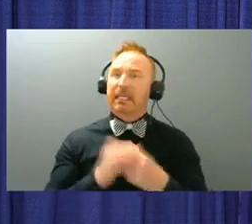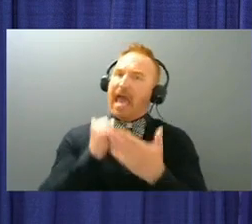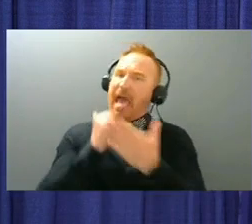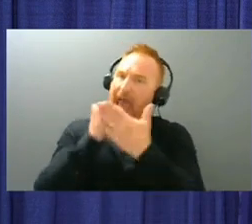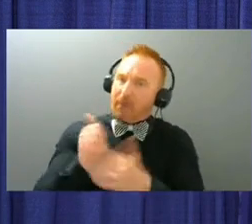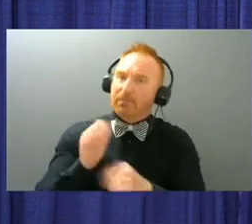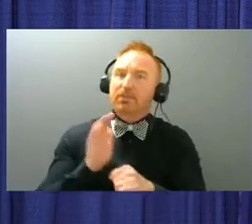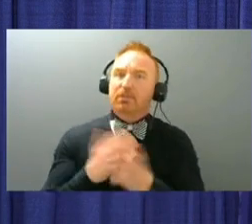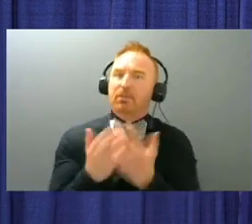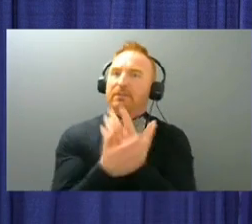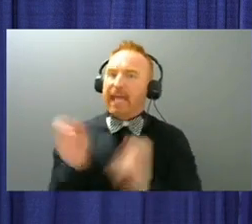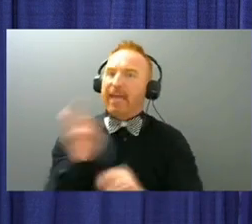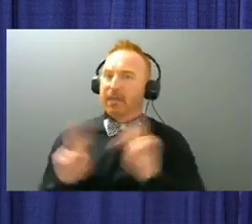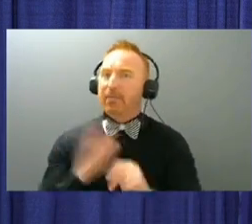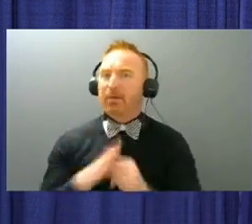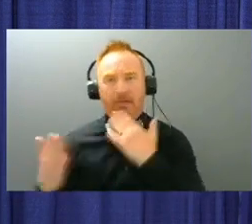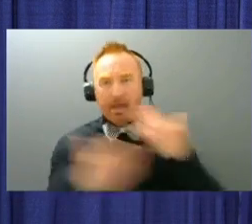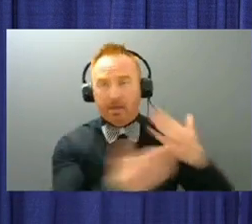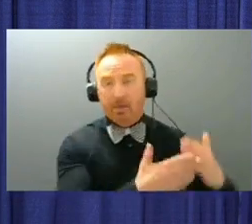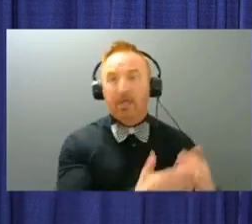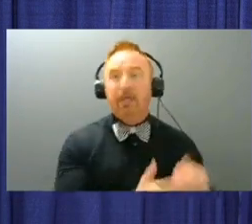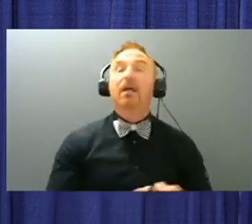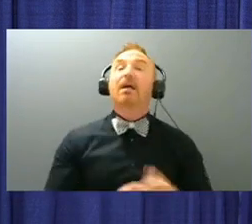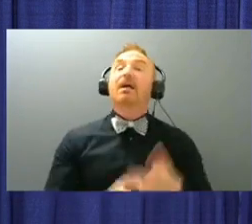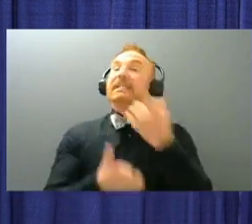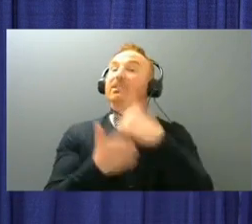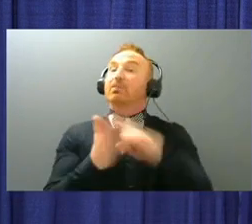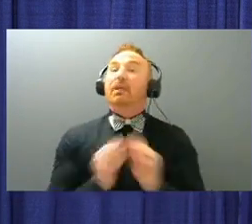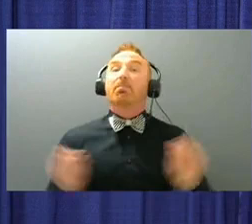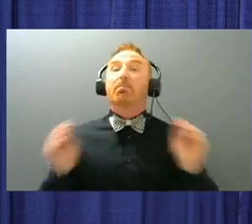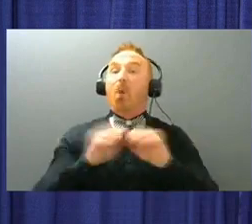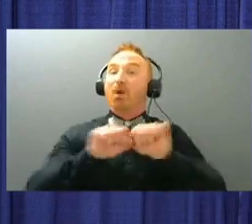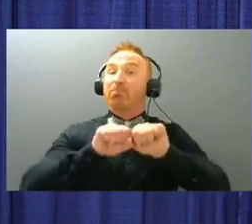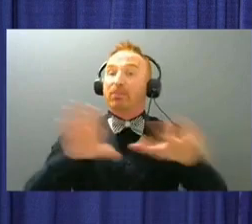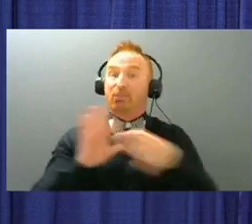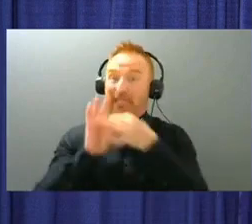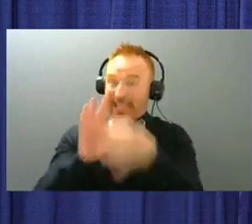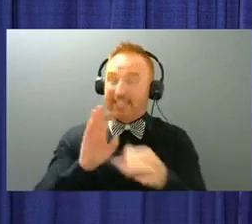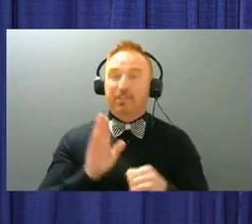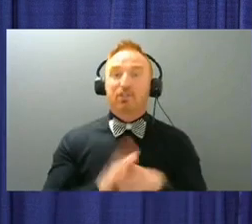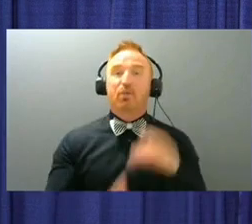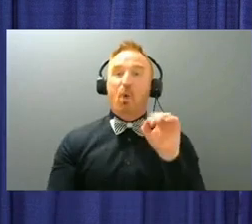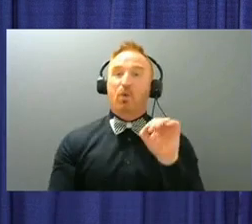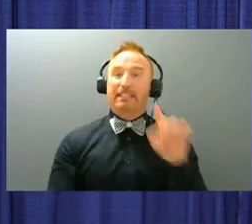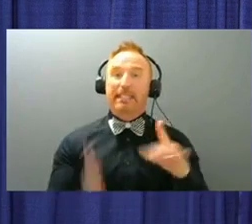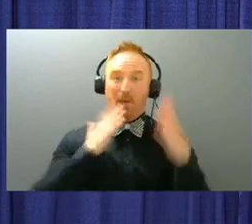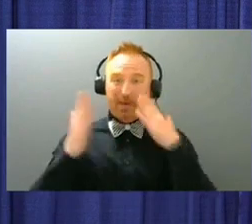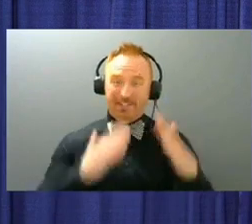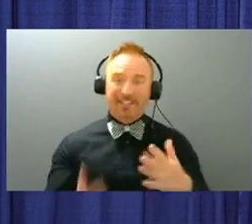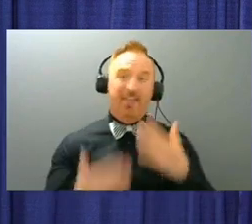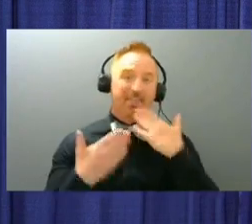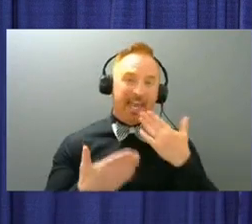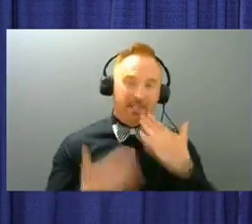published next week on overdose awareness activities. That is all for today.